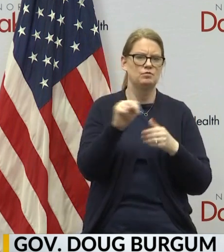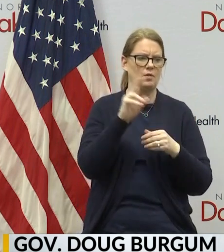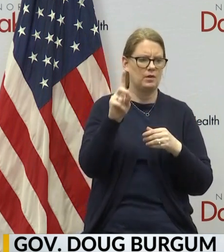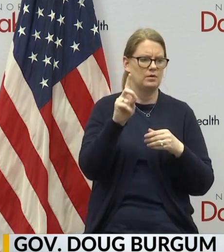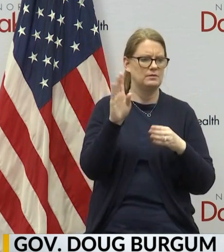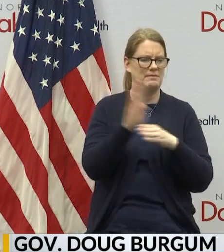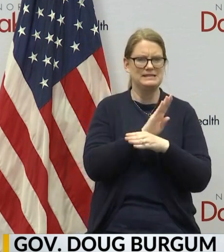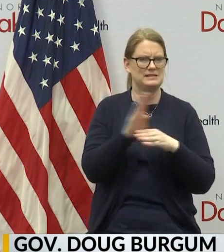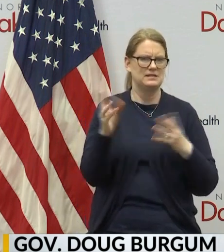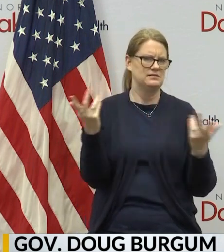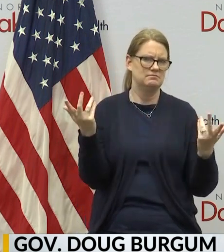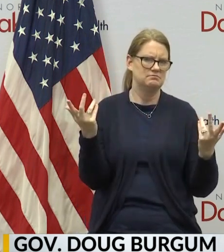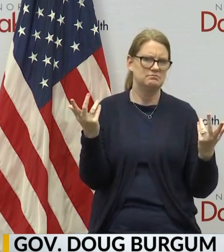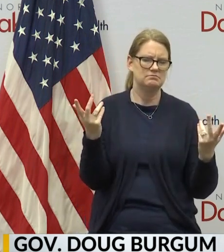ALL EMPLOYERS, THERE'S NO